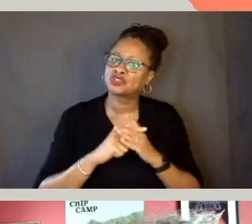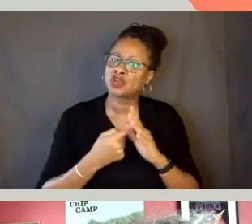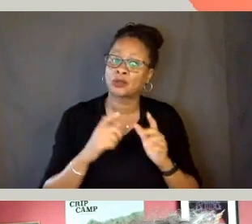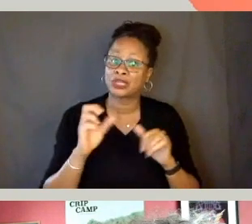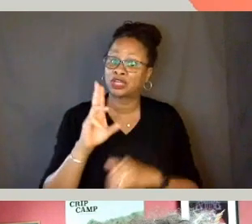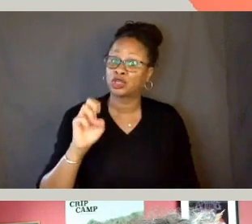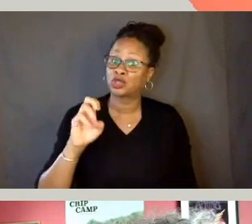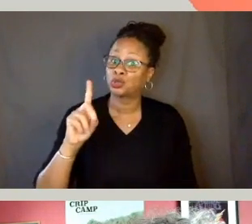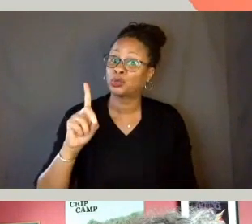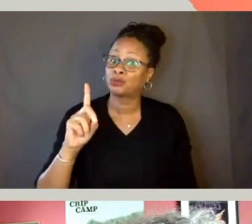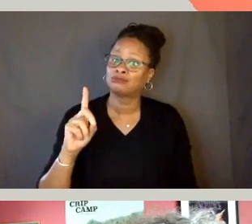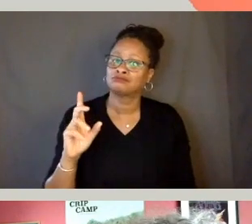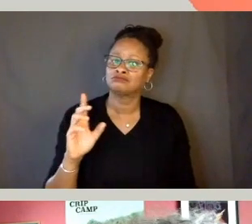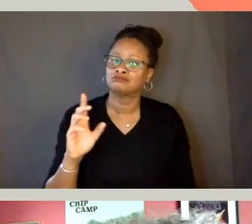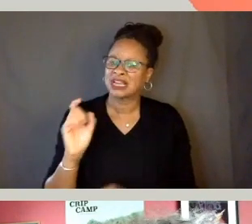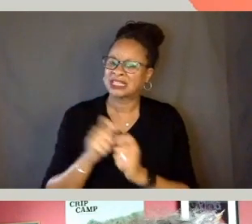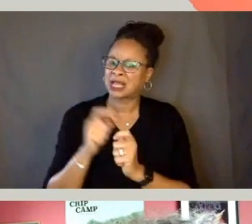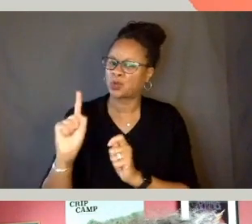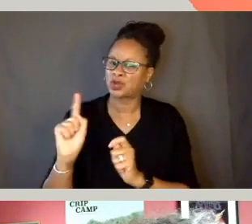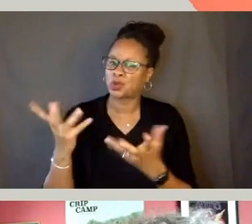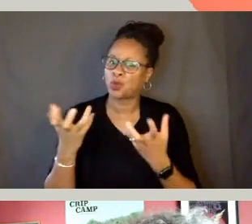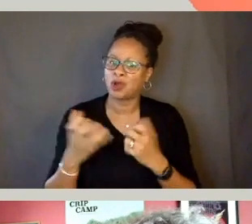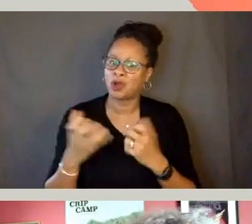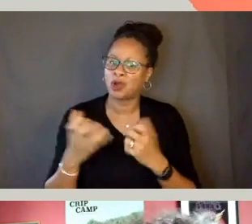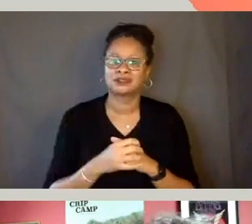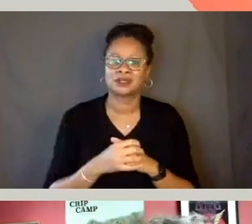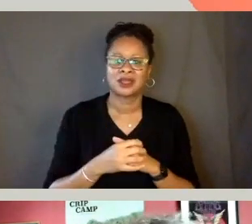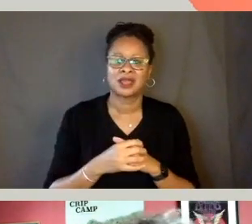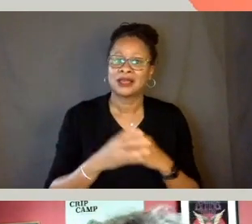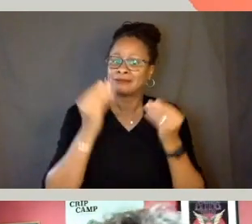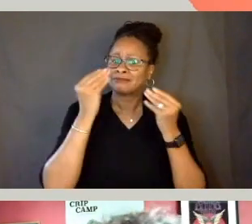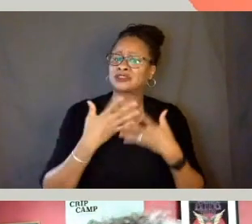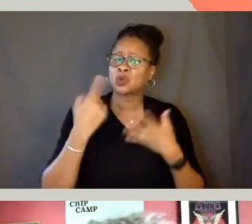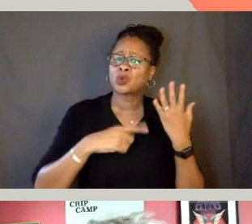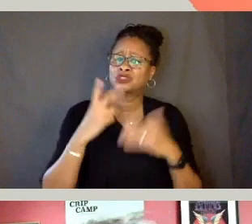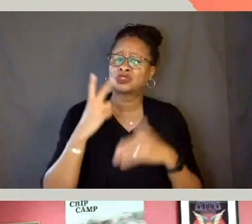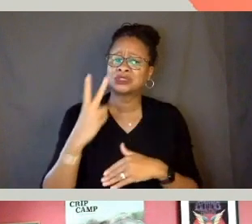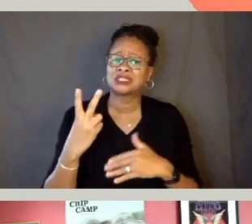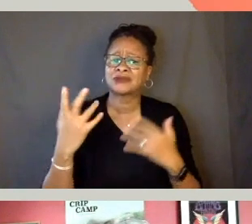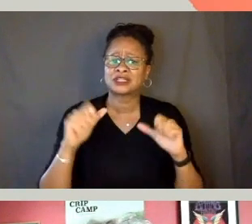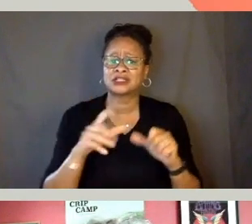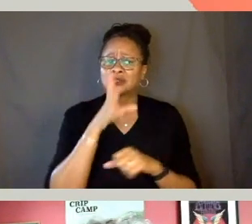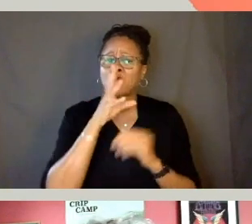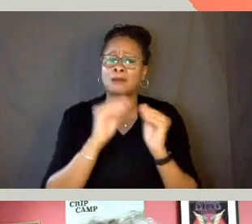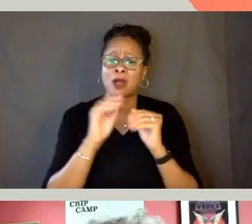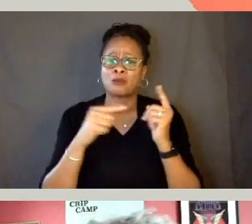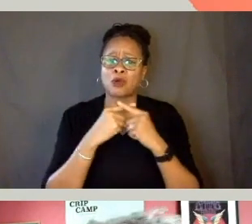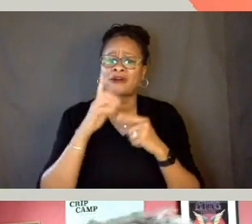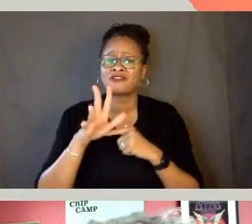And so could you tell us a little bit about what we're going to see. And then maybe can talk about it or from your vision portraits--